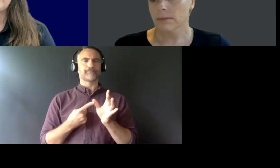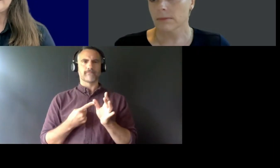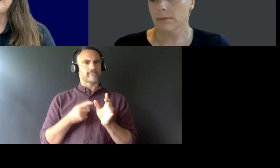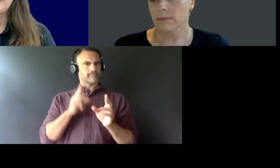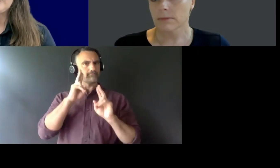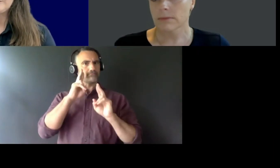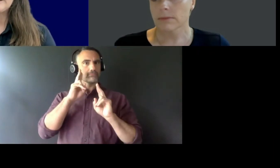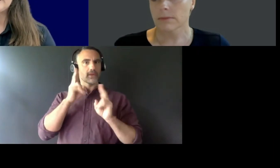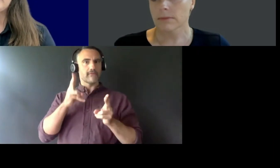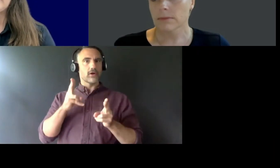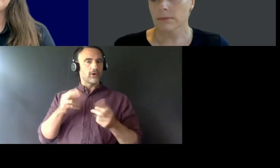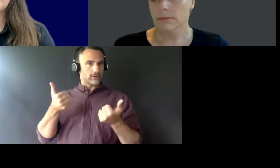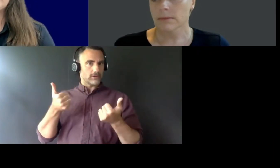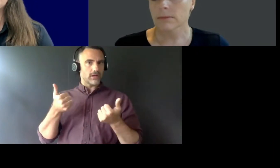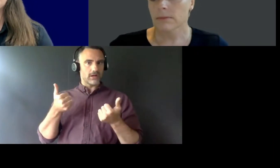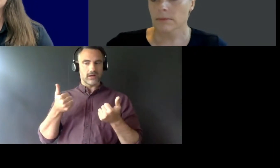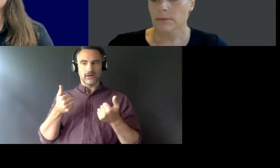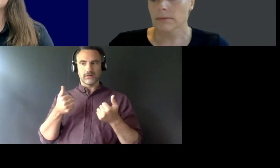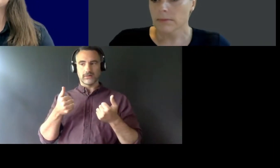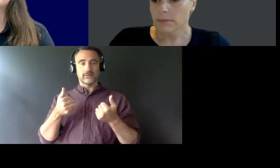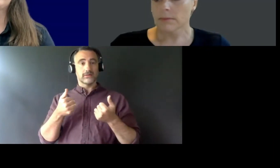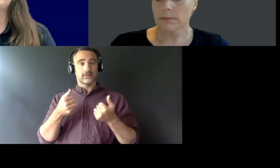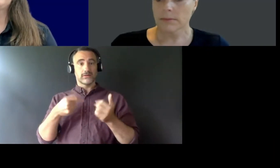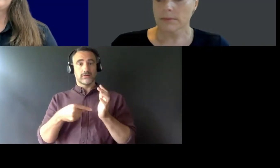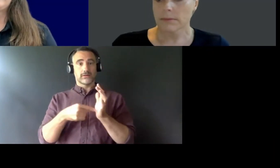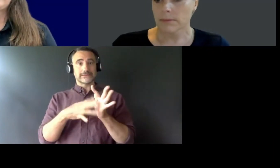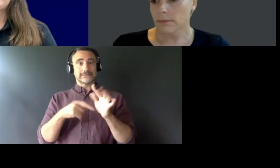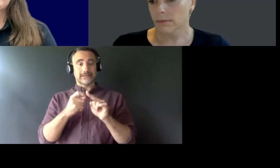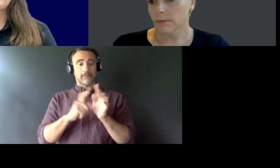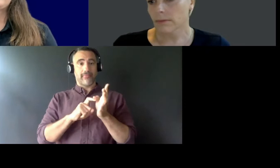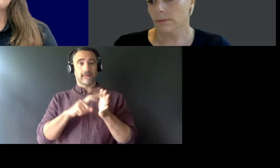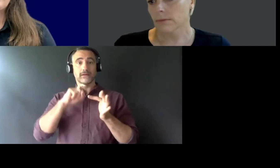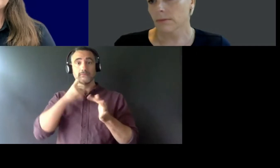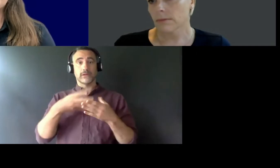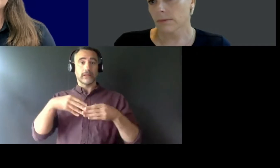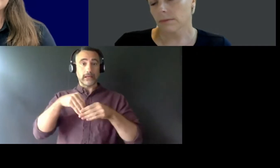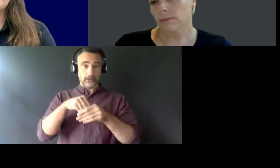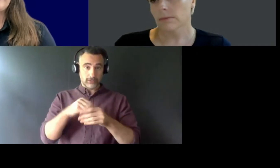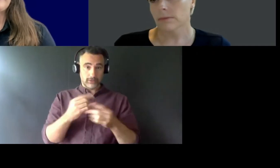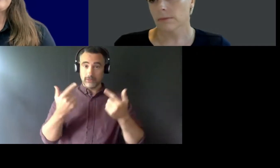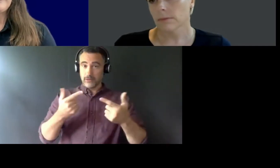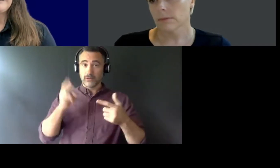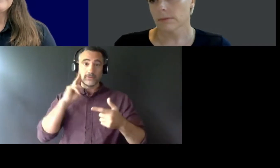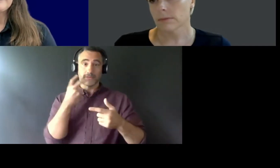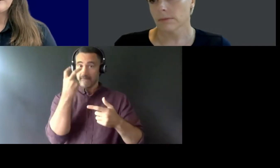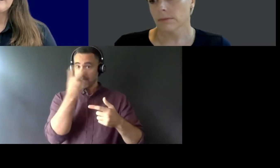you thought was irrelevant to your client. If you're using the template with someone